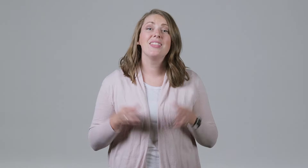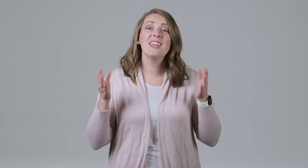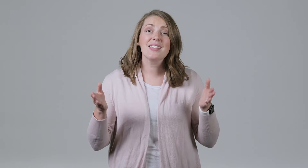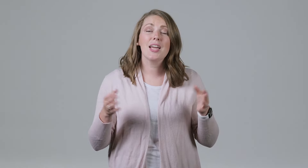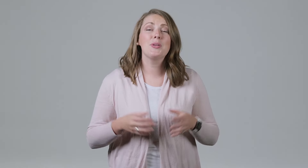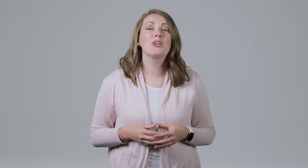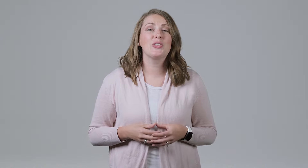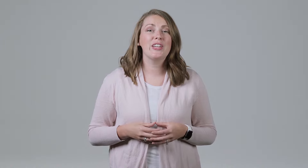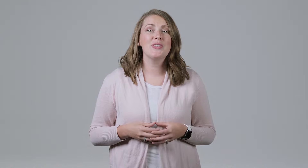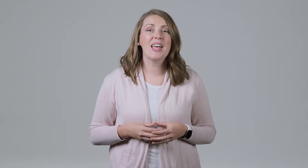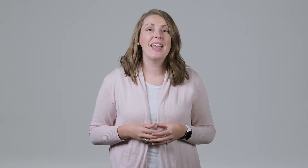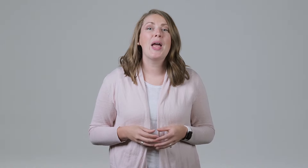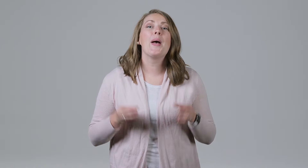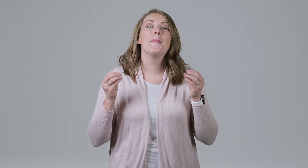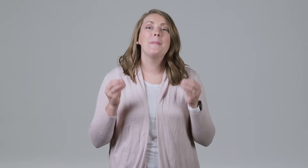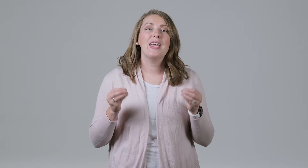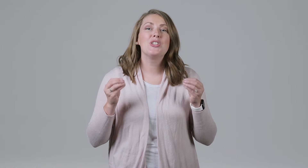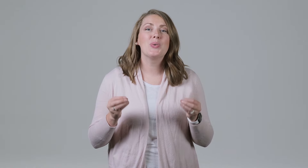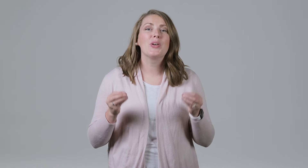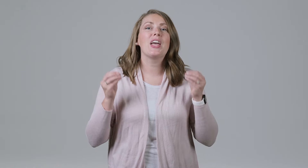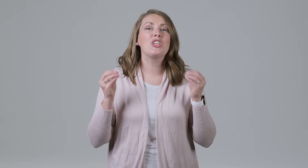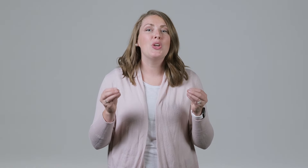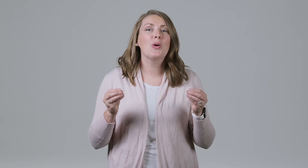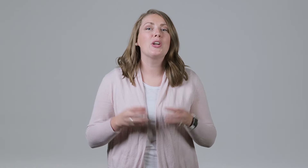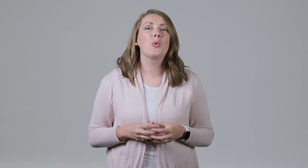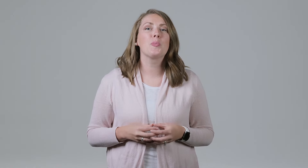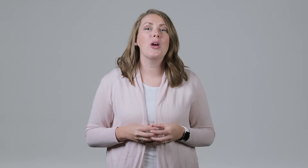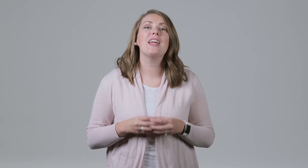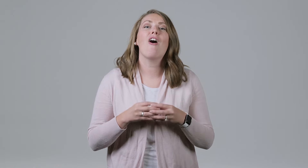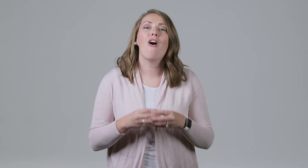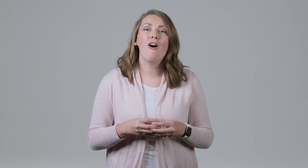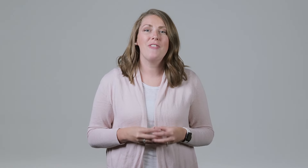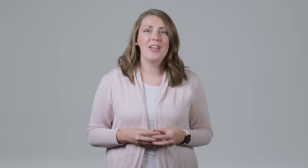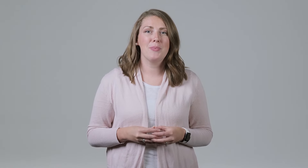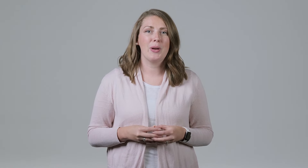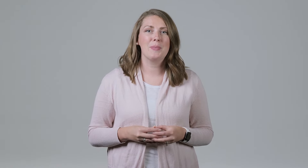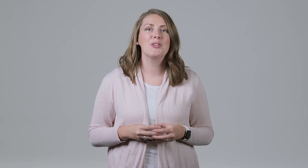The next time you're learning a new sign make sure that you are incorporating all five parameters